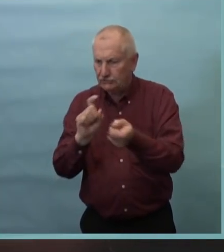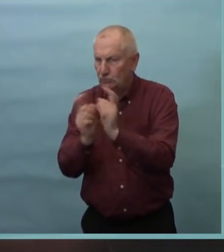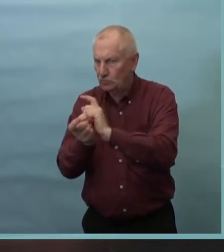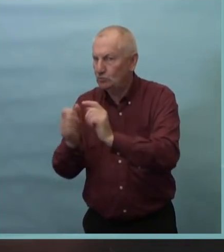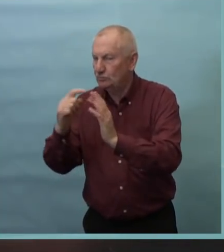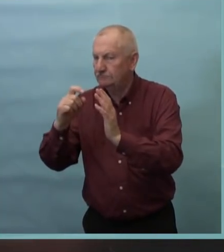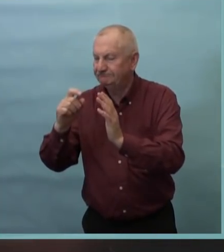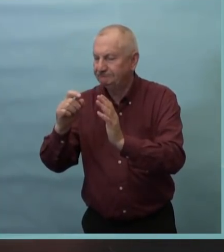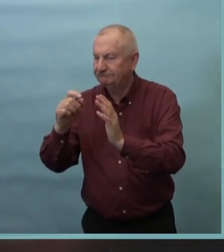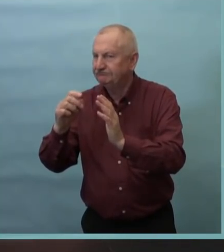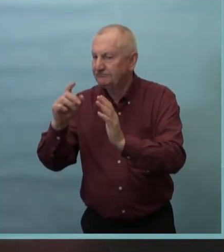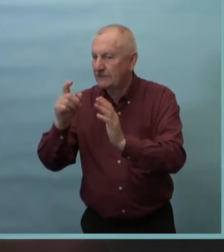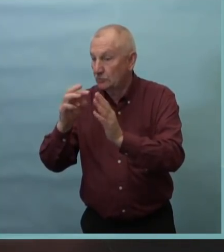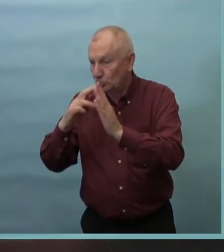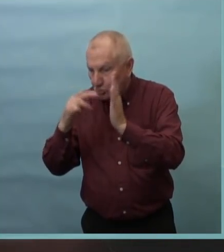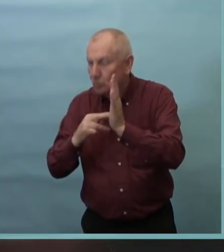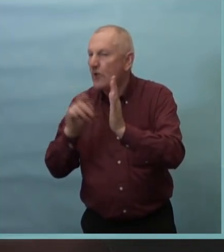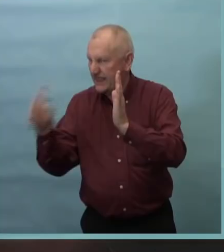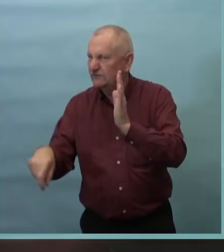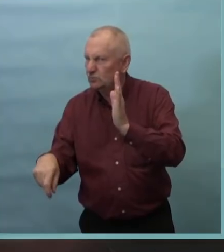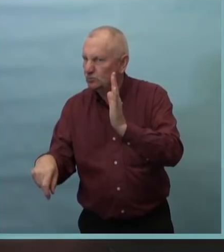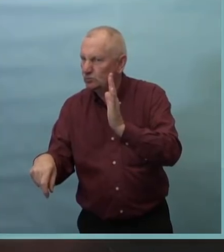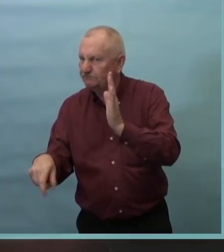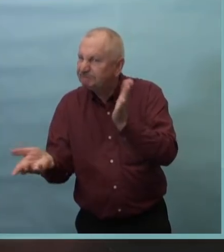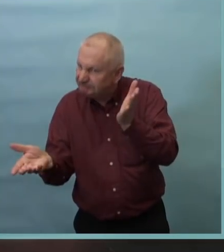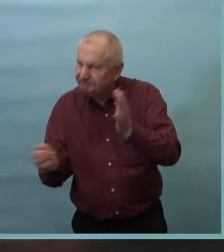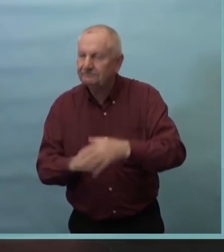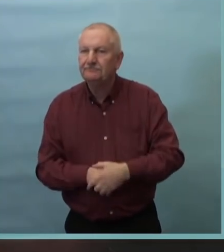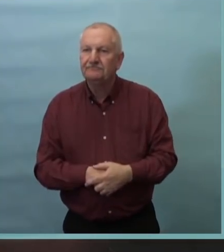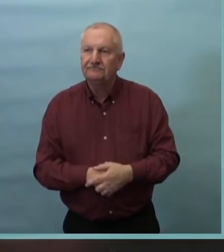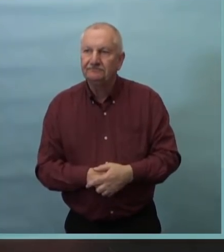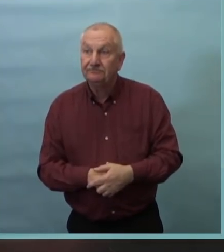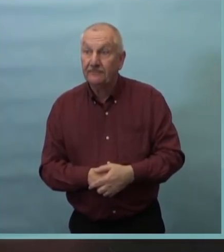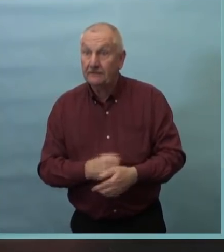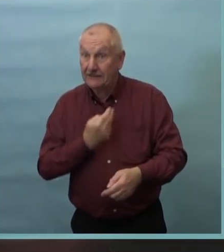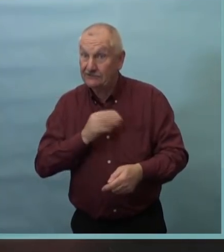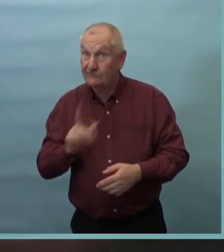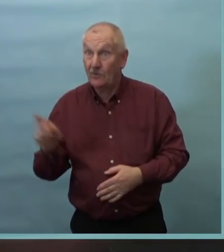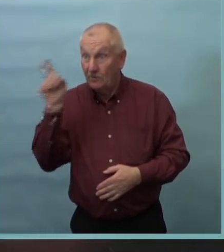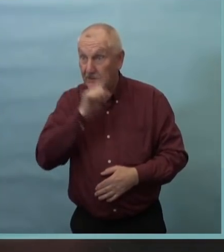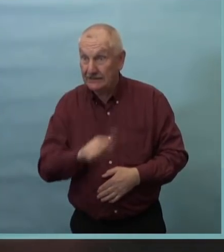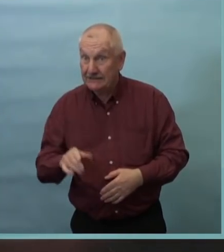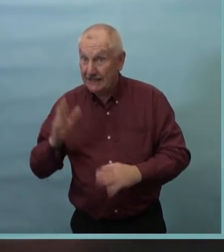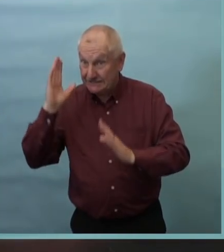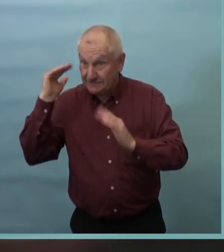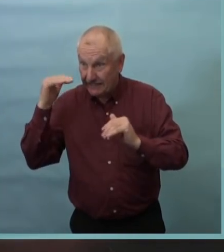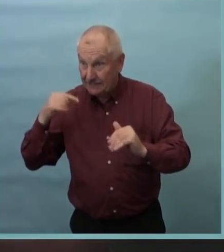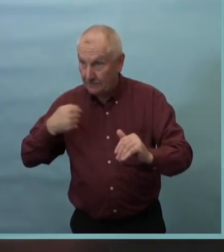from us so we are going to do our best to make that happen and the other topic